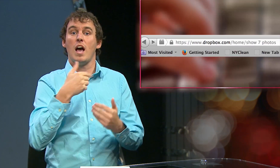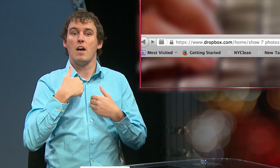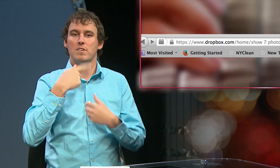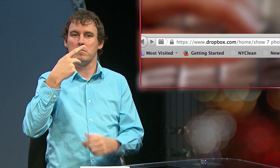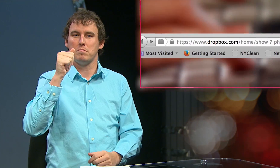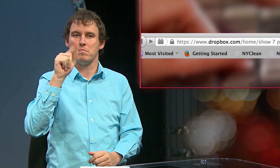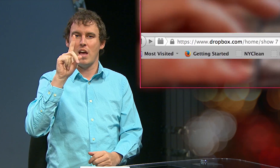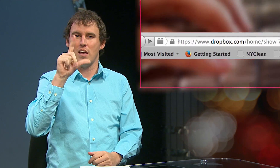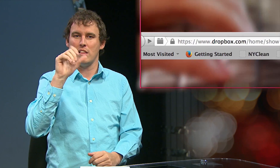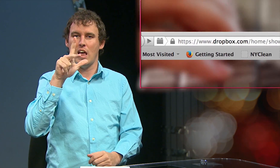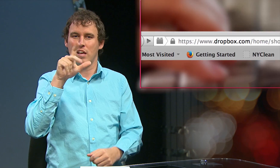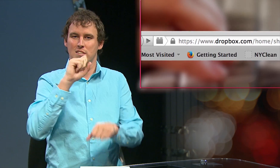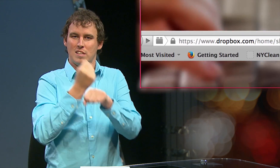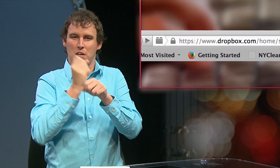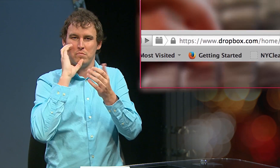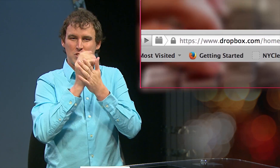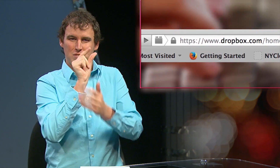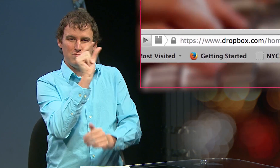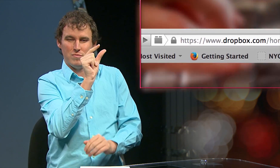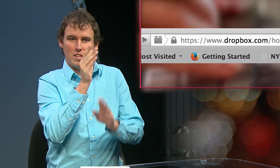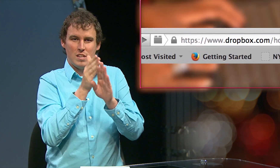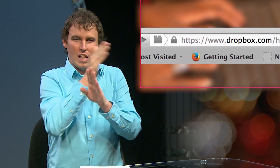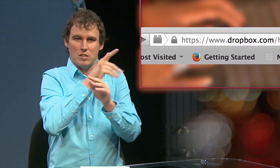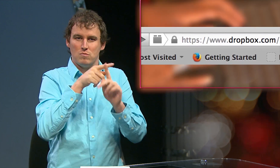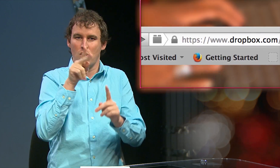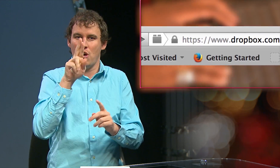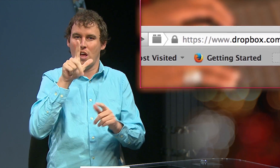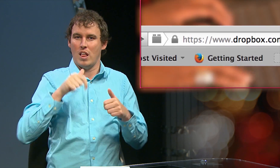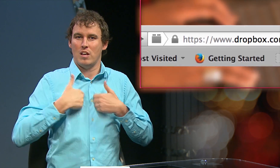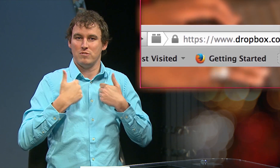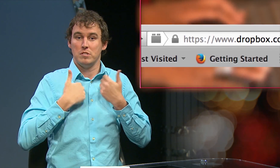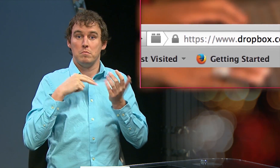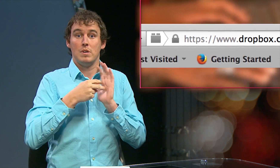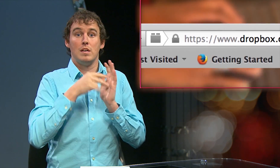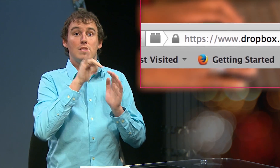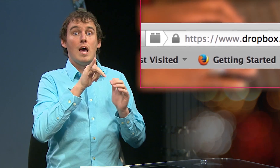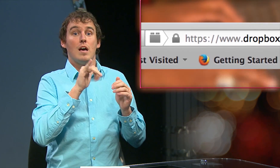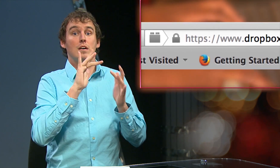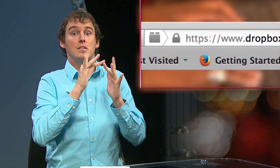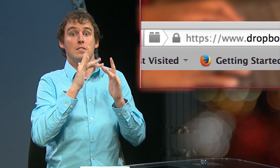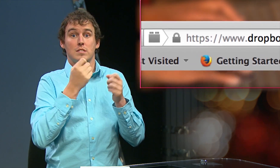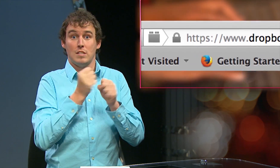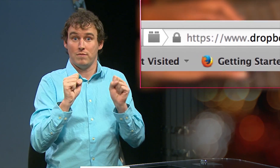NEXT TO THE U-R-L ADDRESS THERE'S A GOOD CHANCE THEY HAVE NOT SECURED THEIR SITE YET. THE